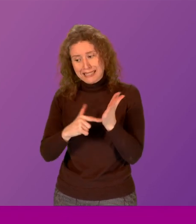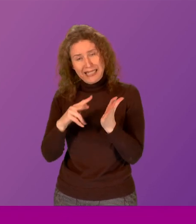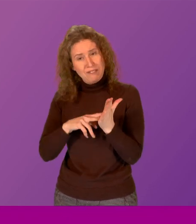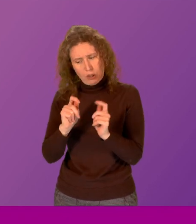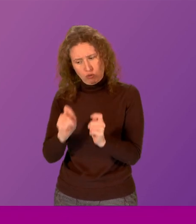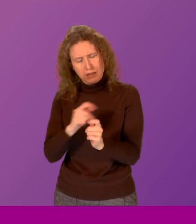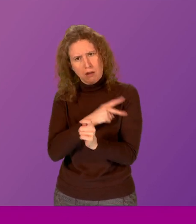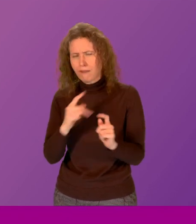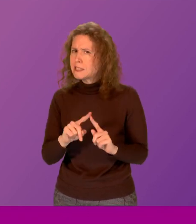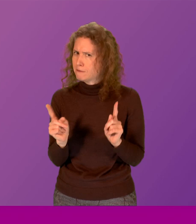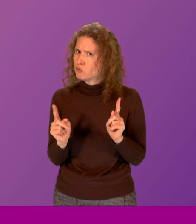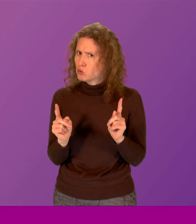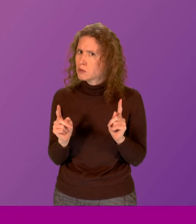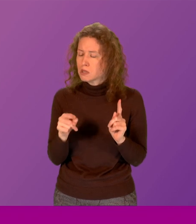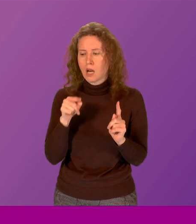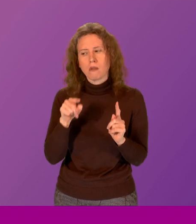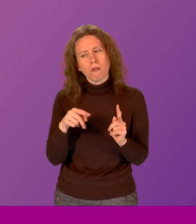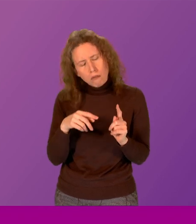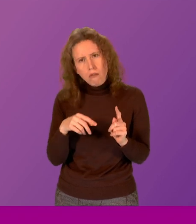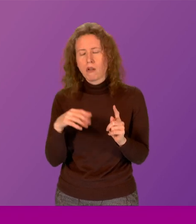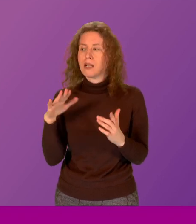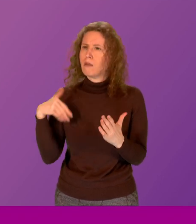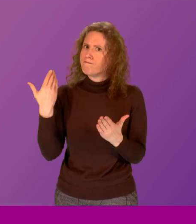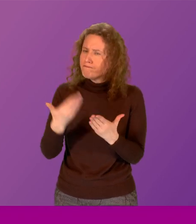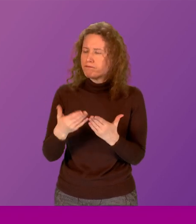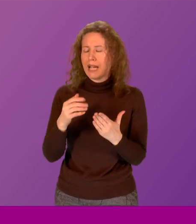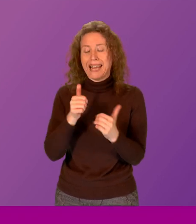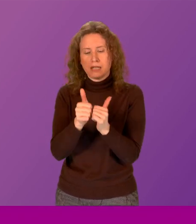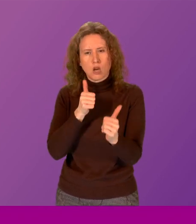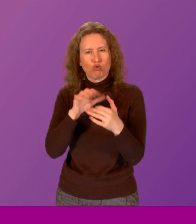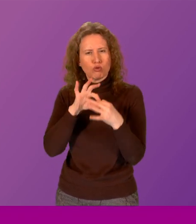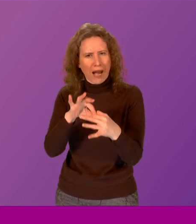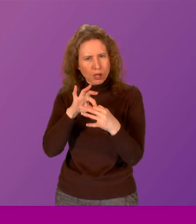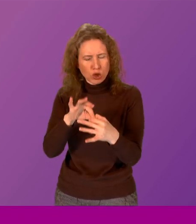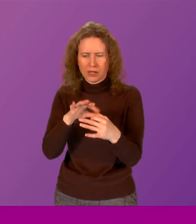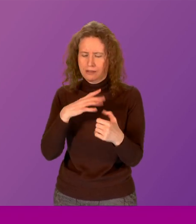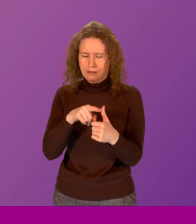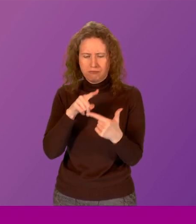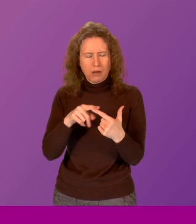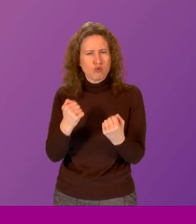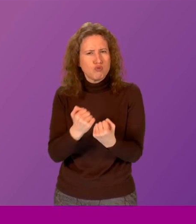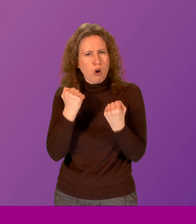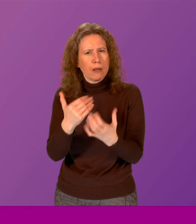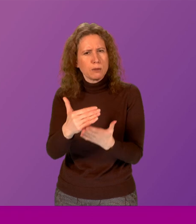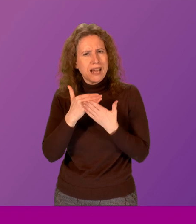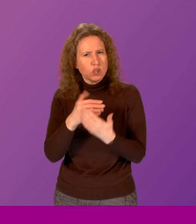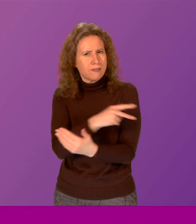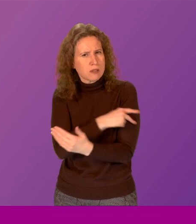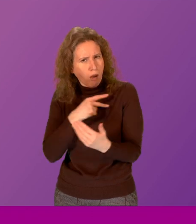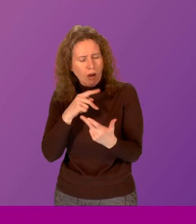It is our long-standing position that a progressive approach to industrial relations, along with stronger protections for workers and fair pay, is at the very heart of a more